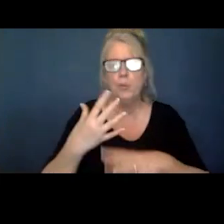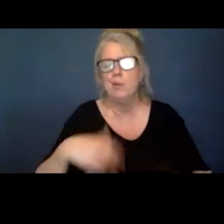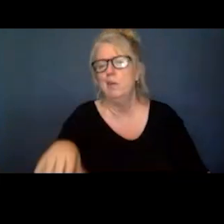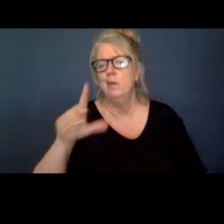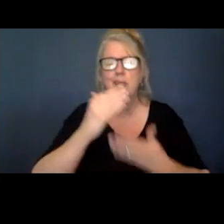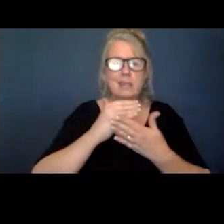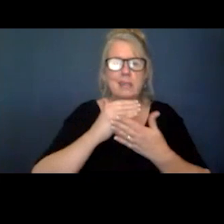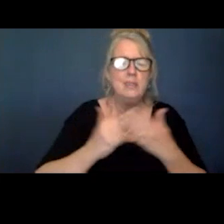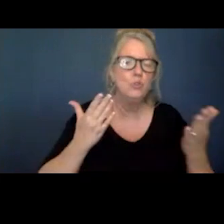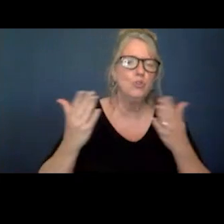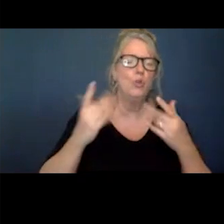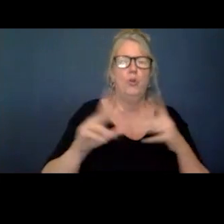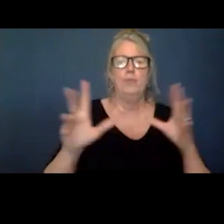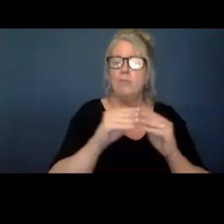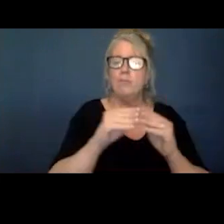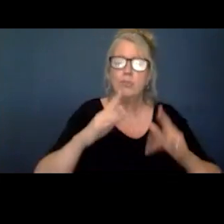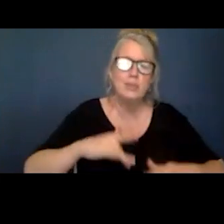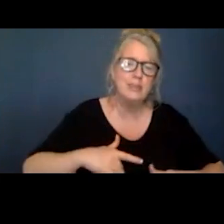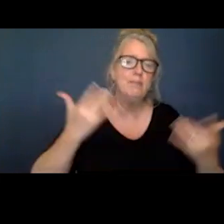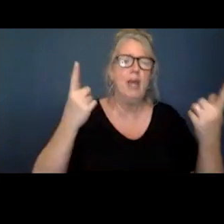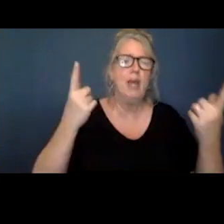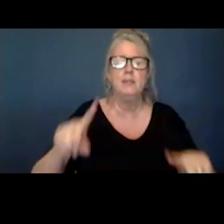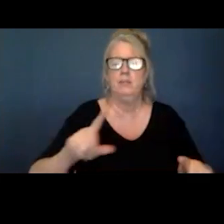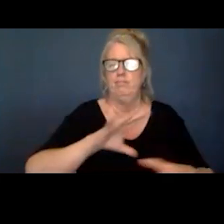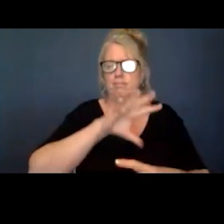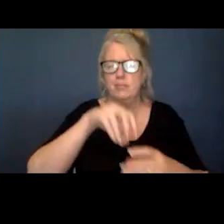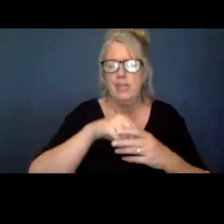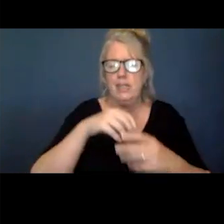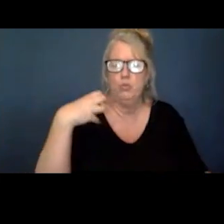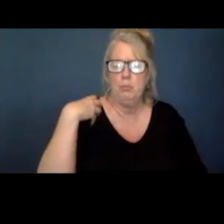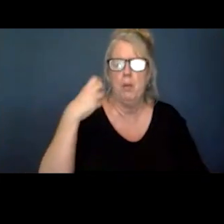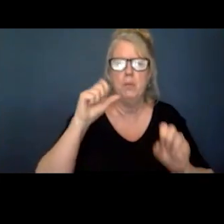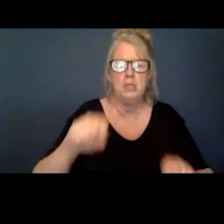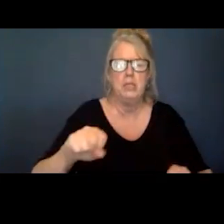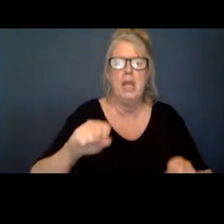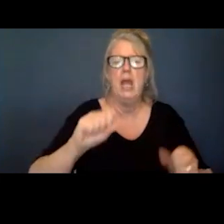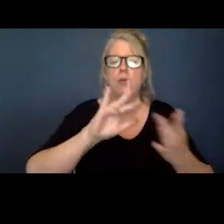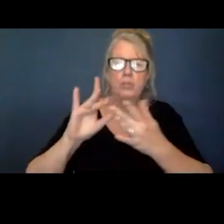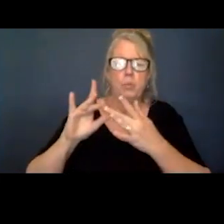and conferences or events. Engaged employers are reachable. You just have to get your message in